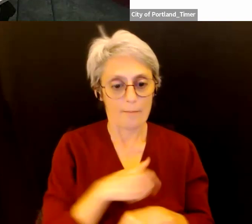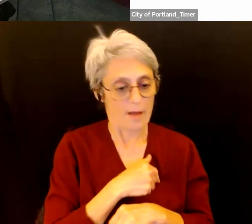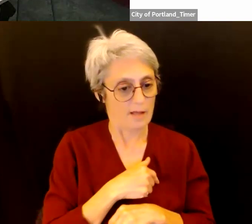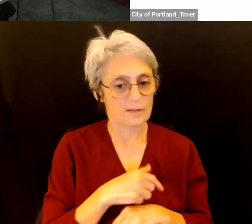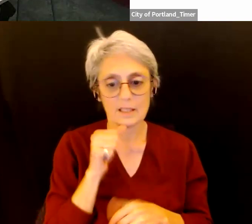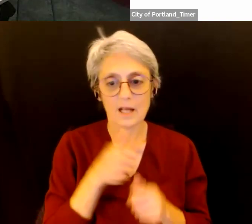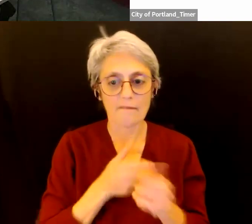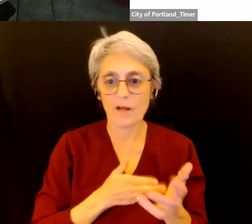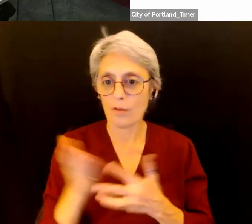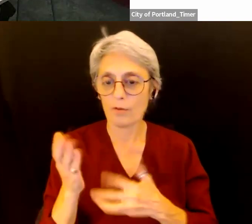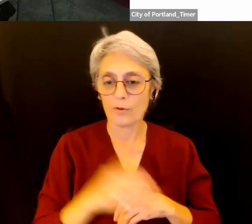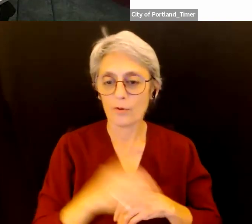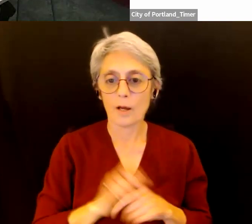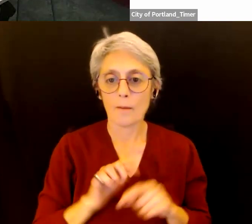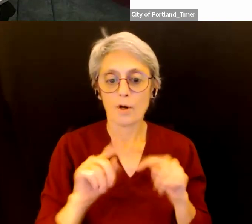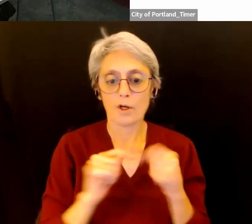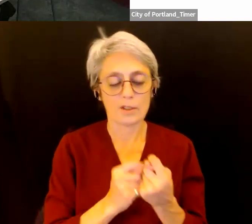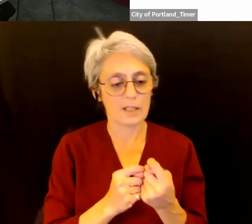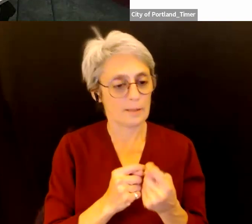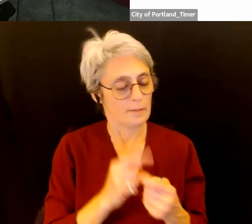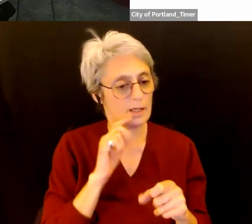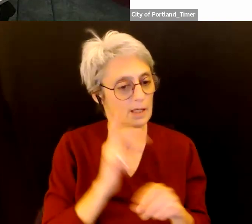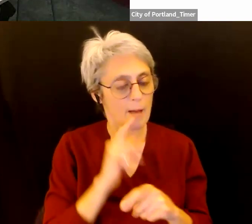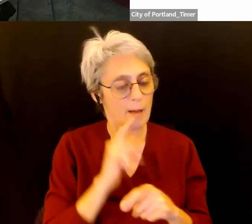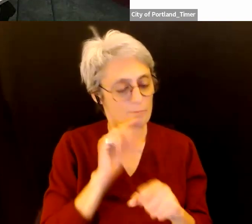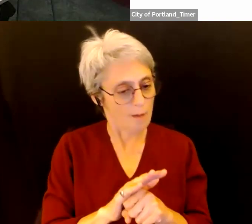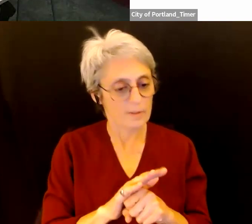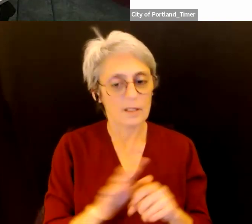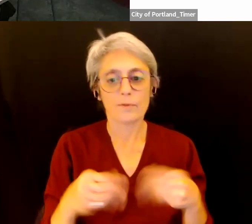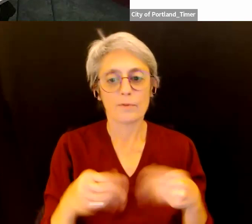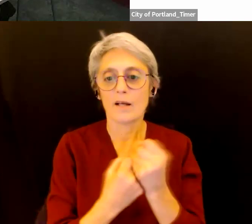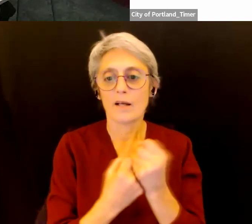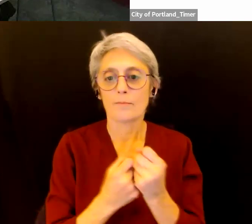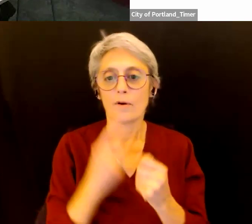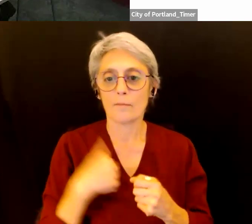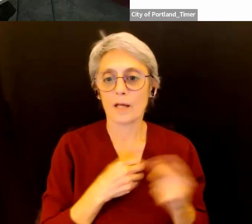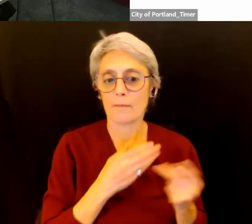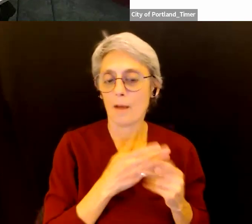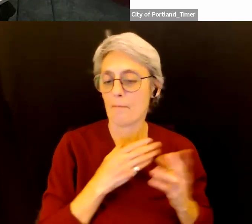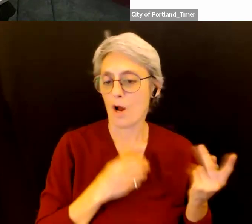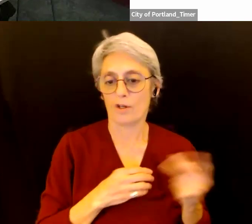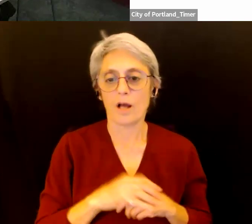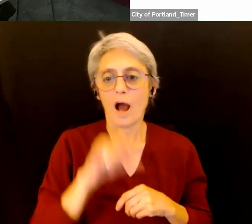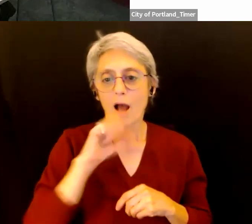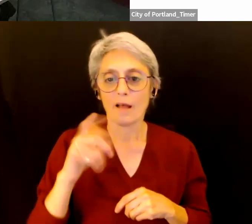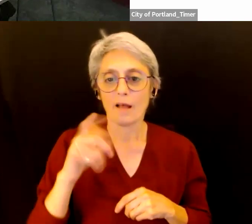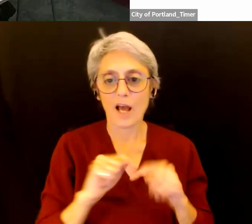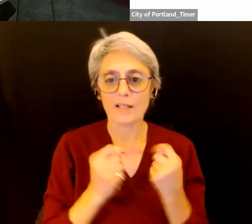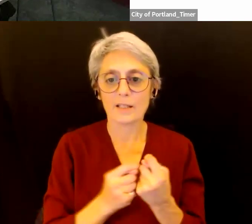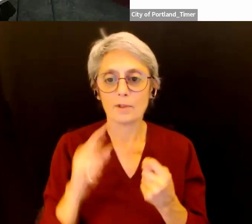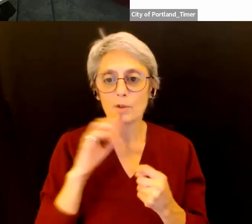But your team kept their word and provided the support my partner and I needed. I love the chat team. You're the light at the end of my tunnel.